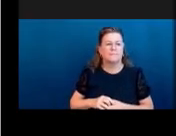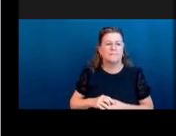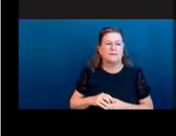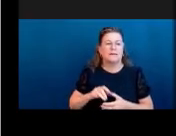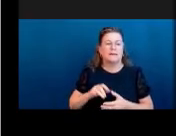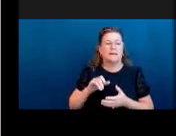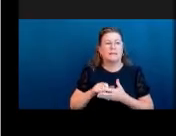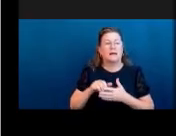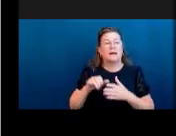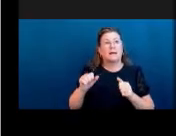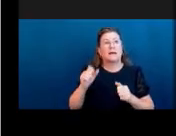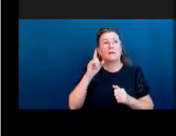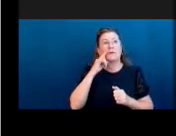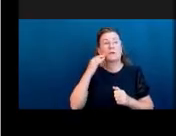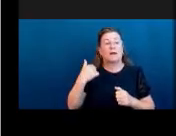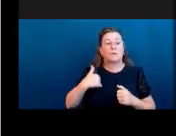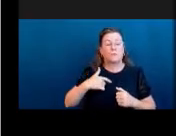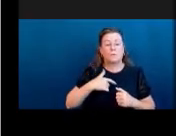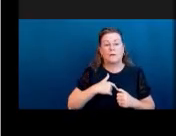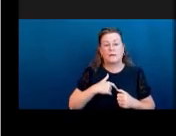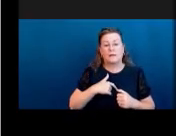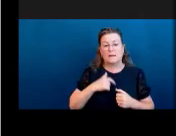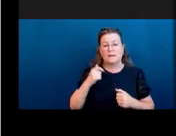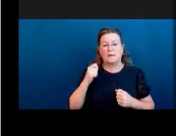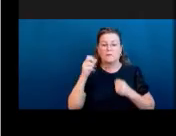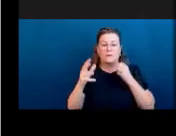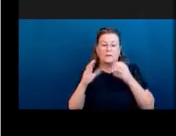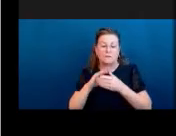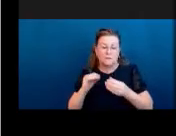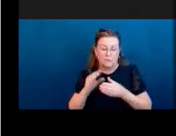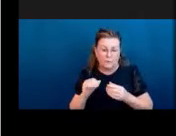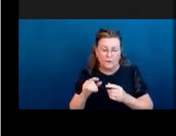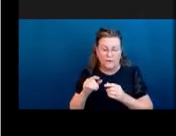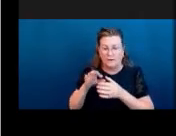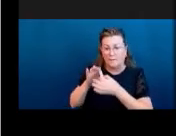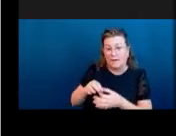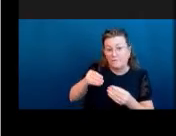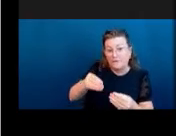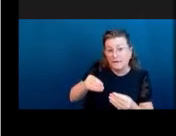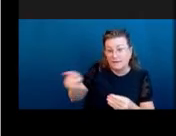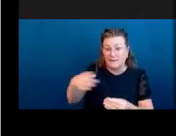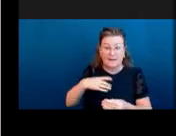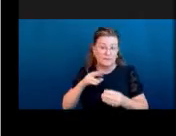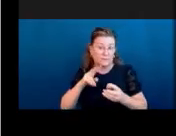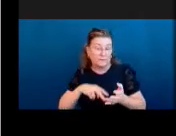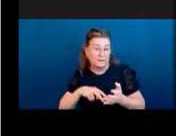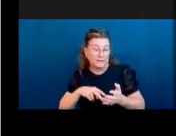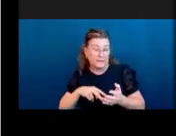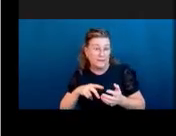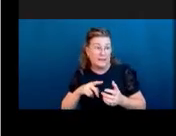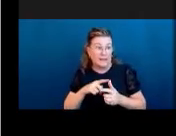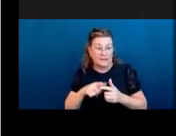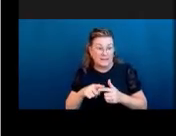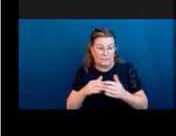like we read a story about feeding because he really likes to read, and then we make the food that they read in that